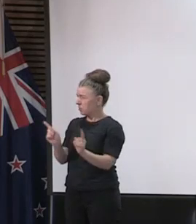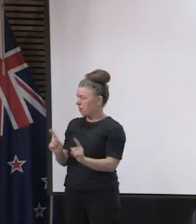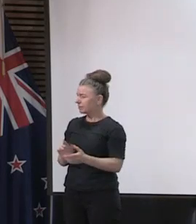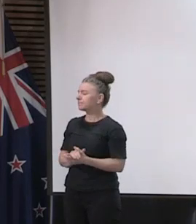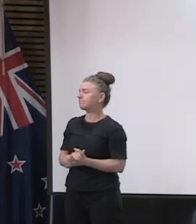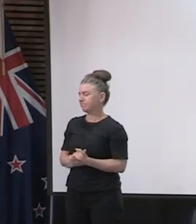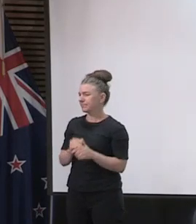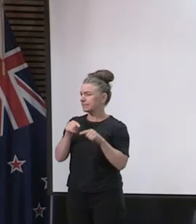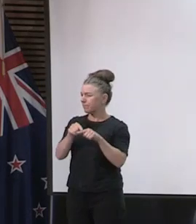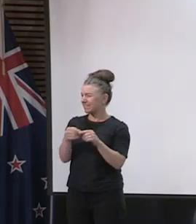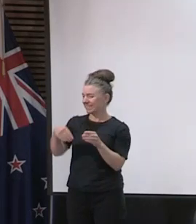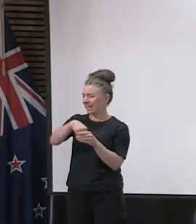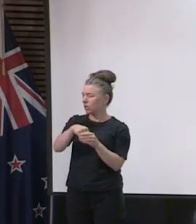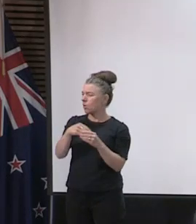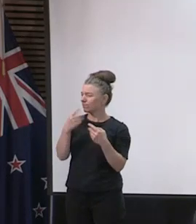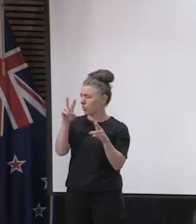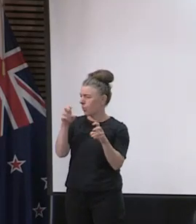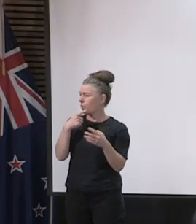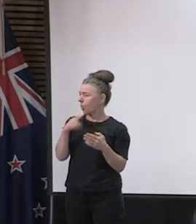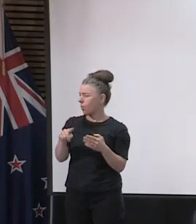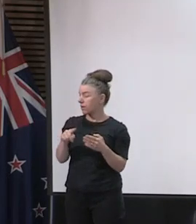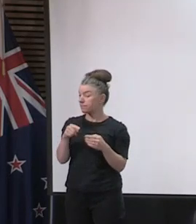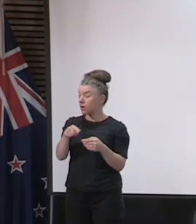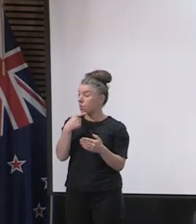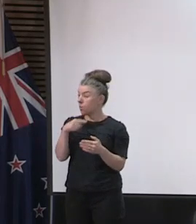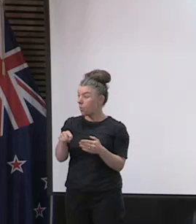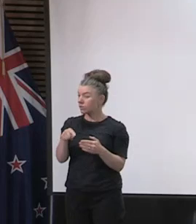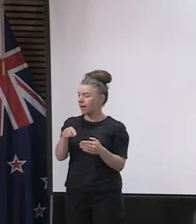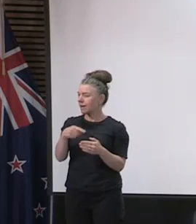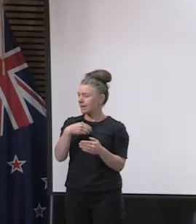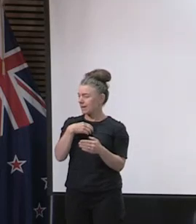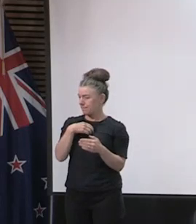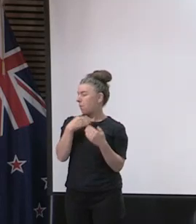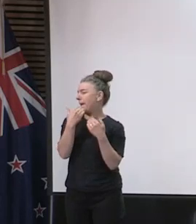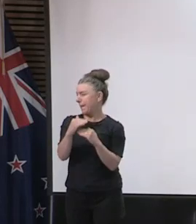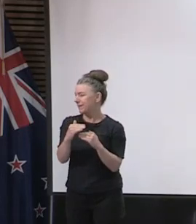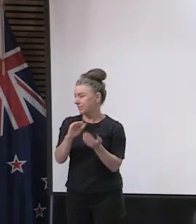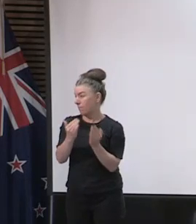Probably easier if I talk about what - it is - depends on what's in